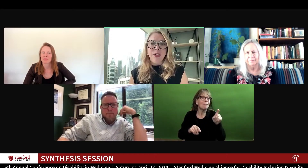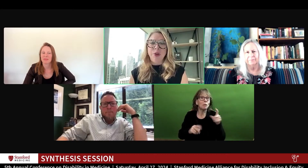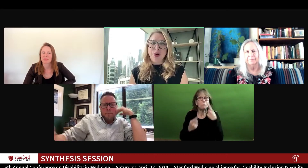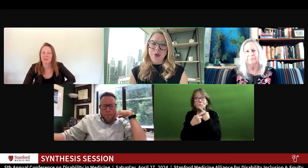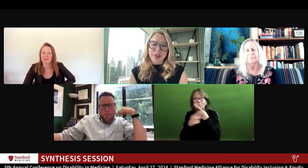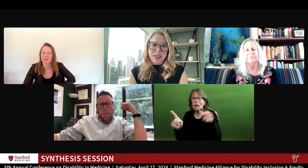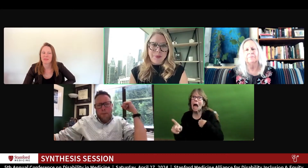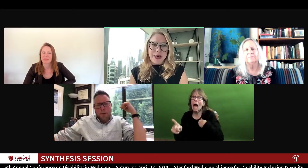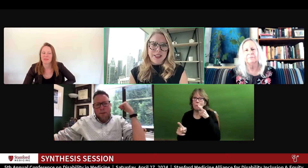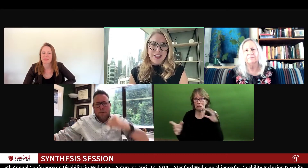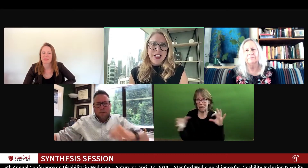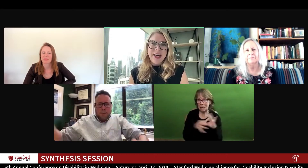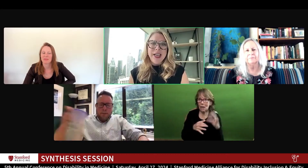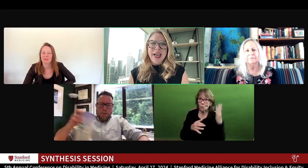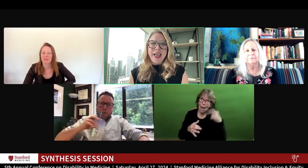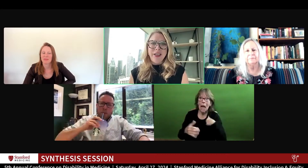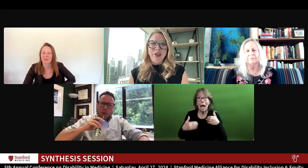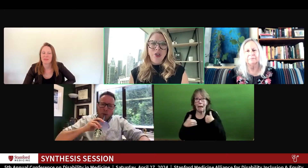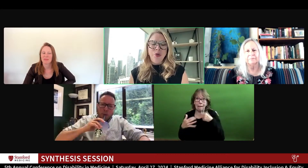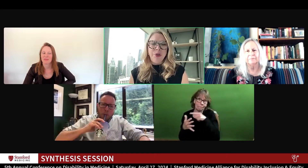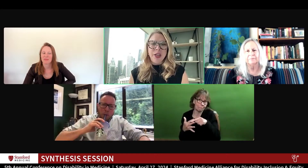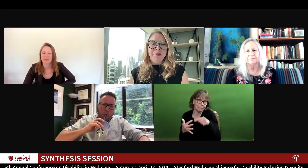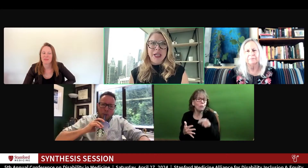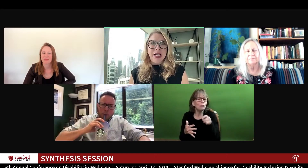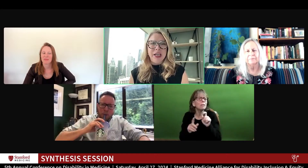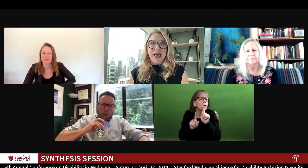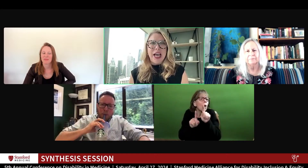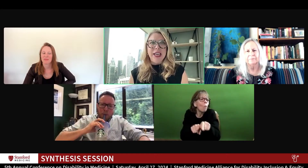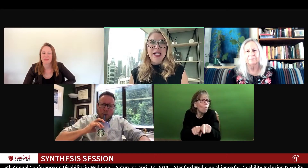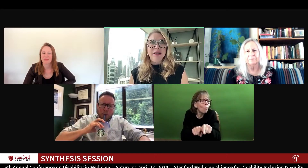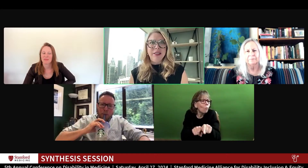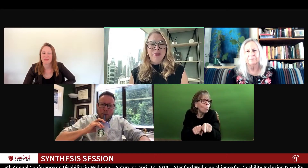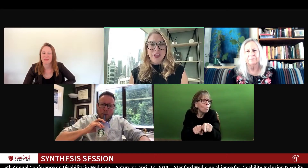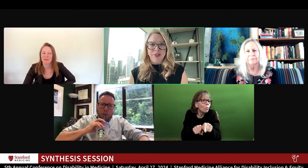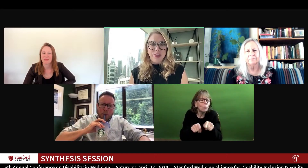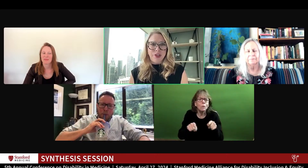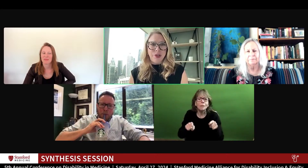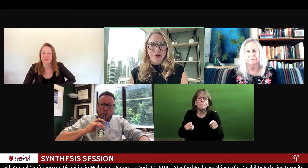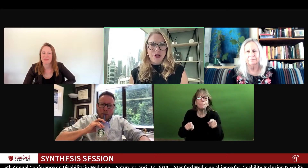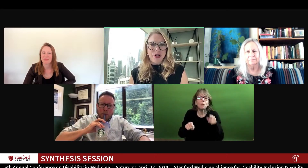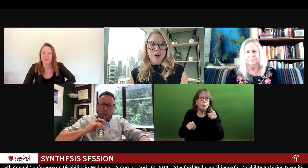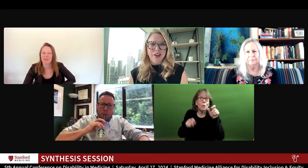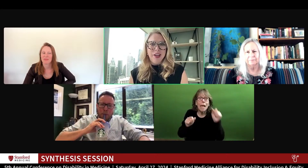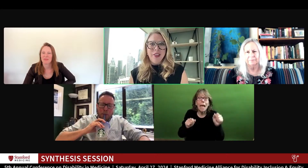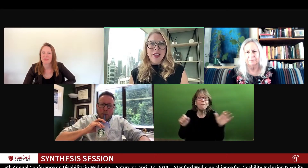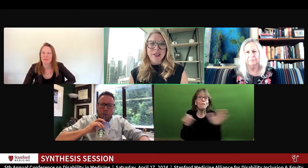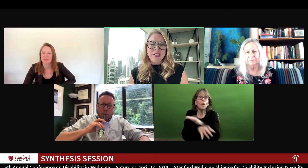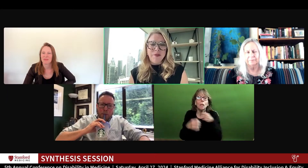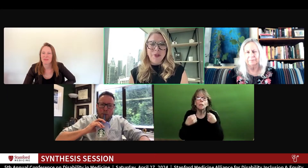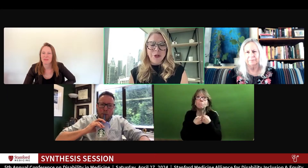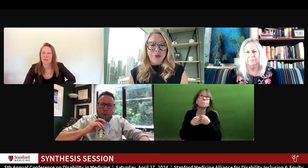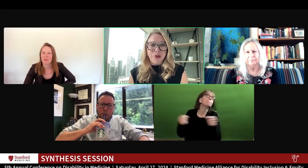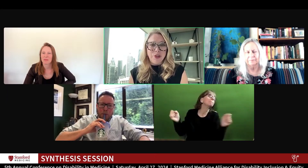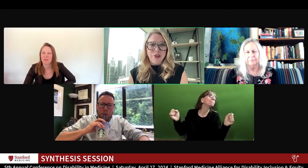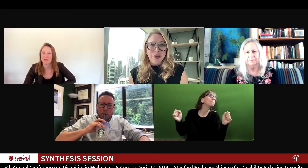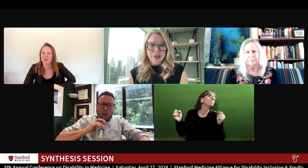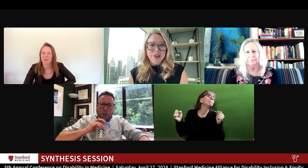think you can go to this space and you can be at any level of disclosure that is comfortable